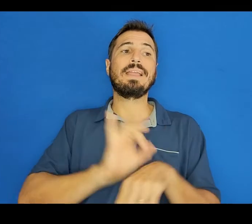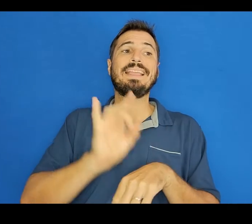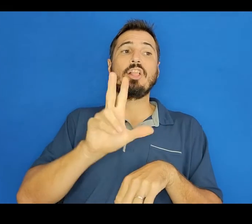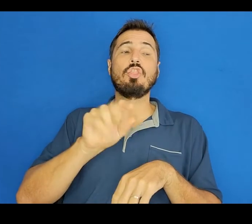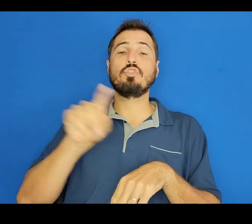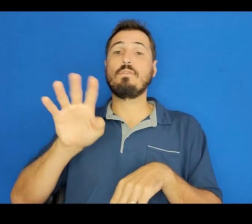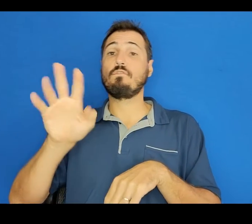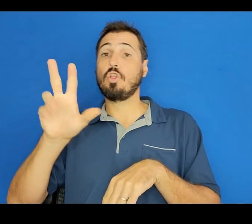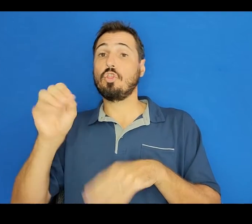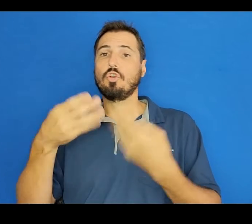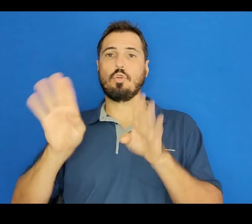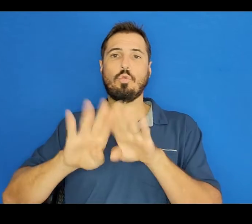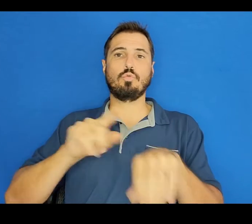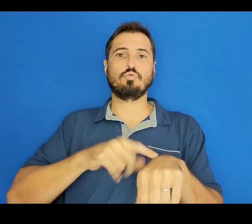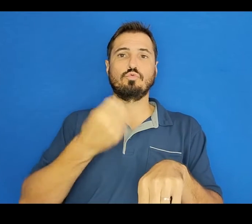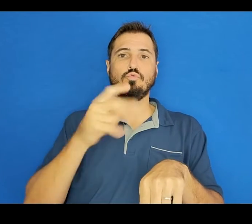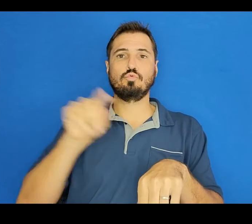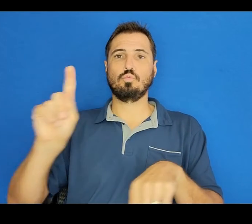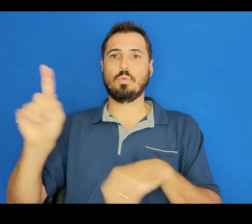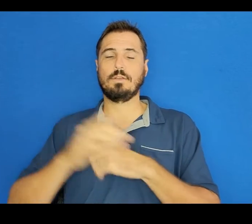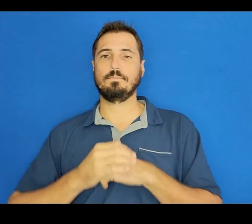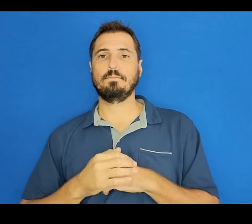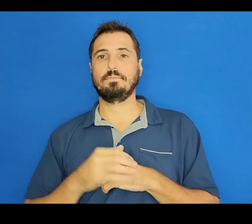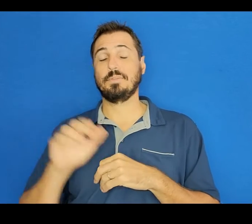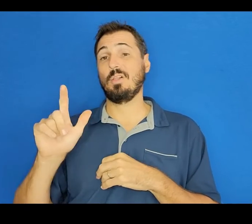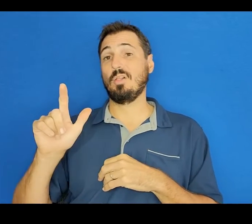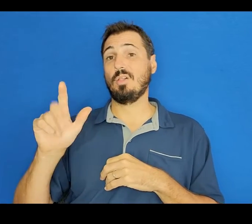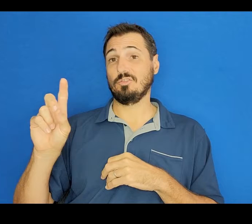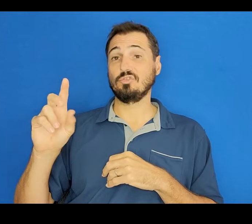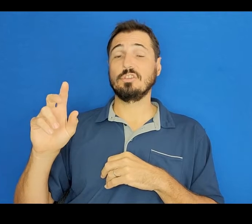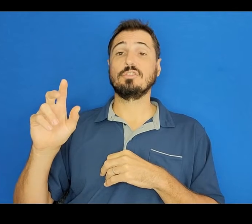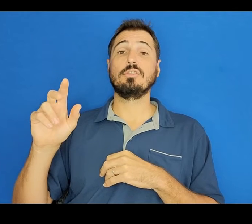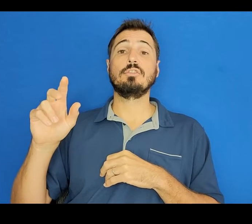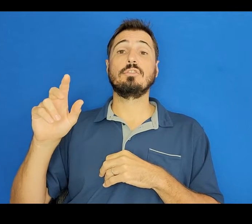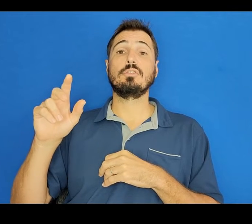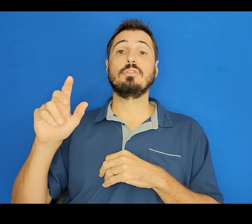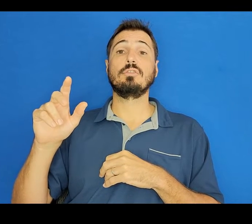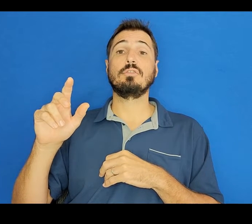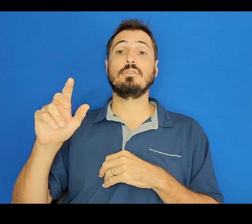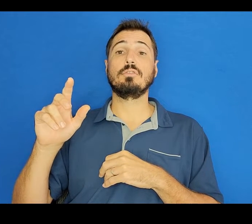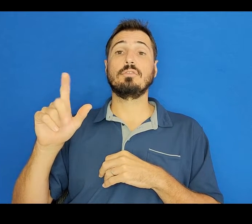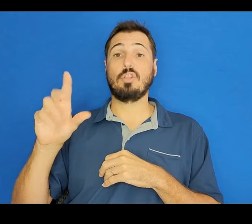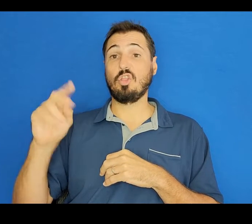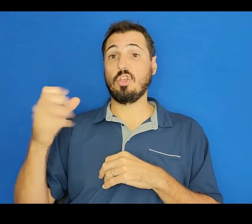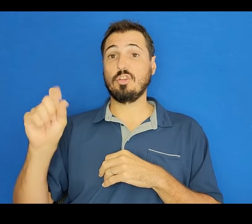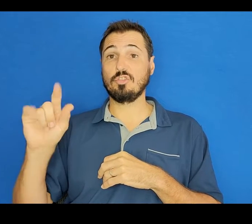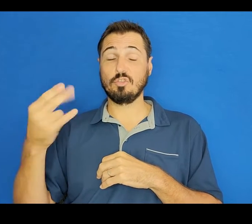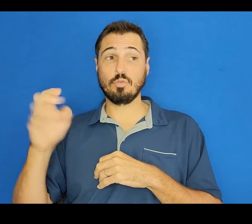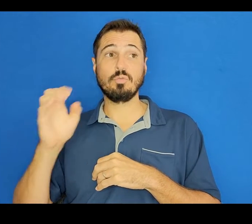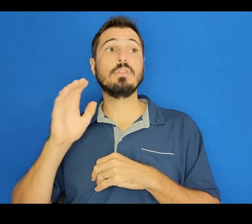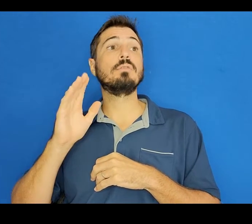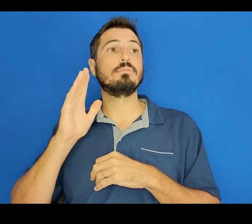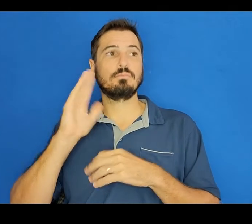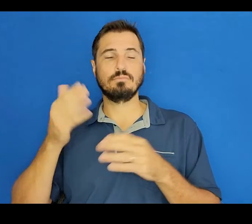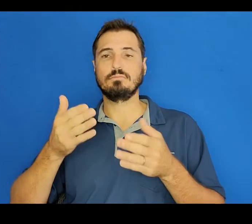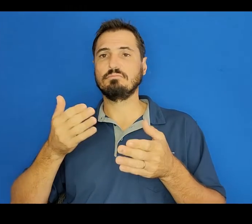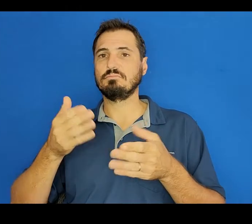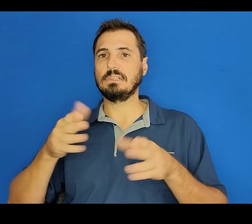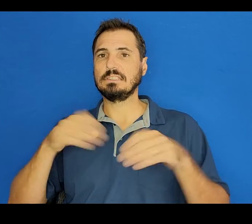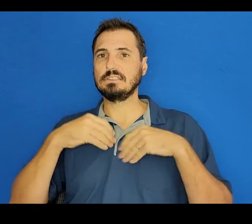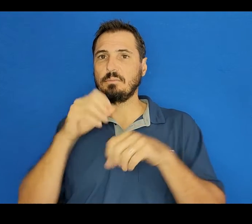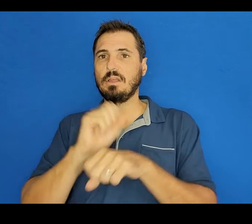Longs Pharmacy in Līhuʻe is accepting appointments for ages 5 and up, seven days a week. The other Longs locations are offering adult vaccines only.